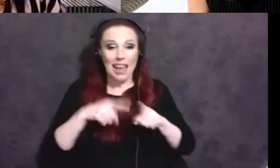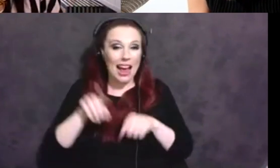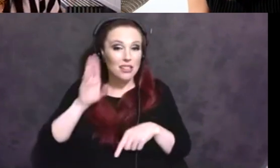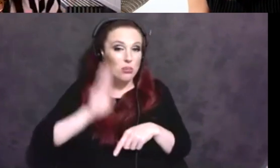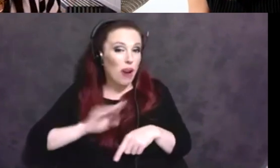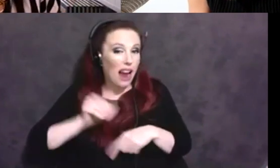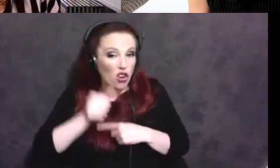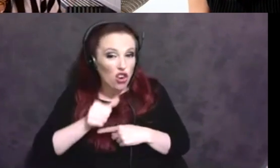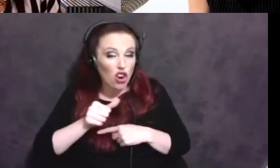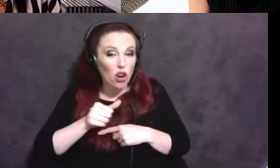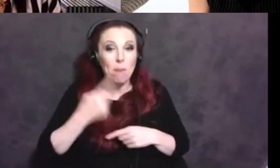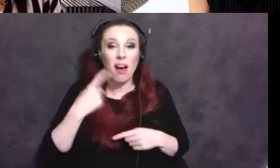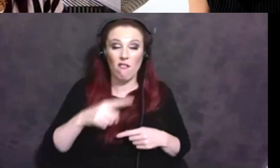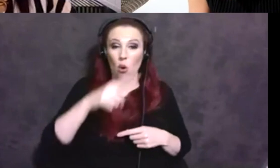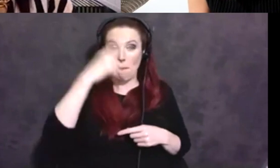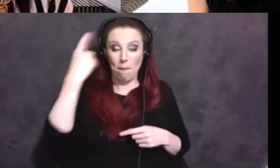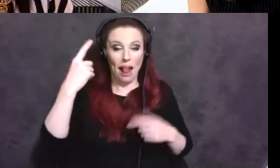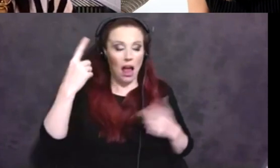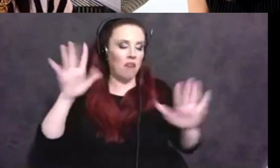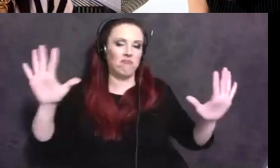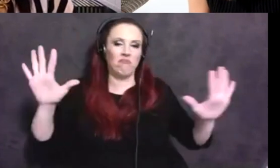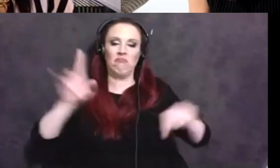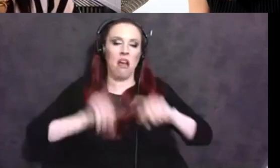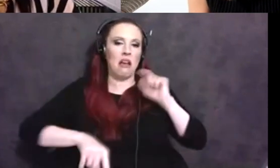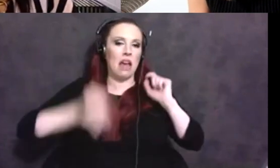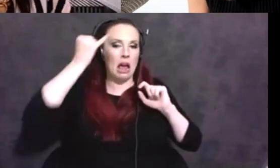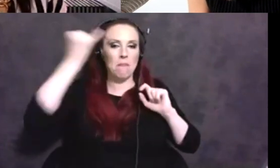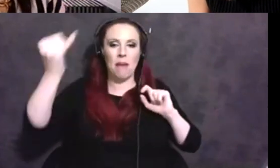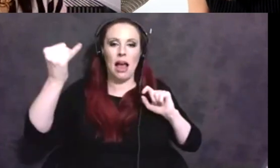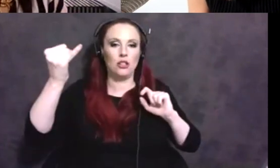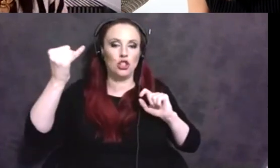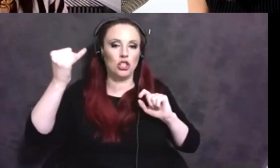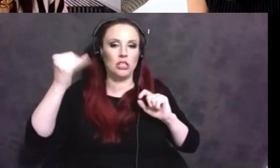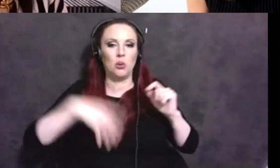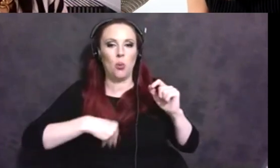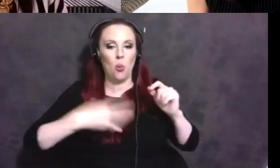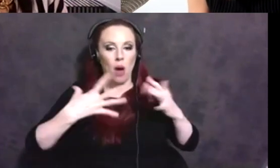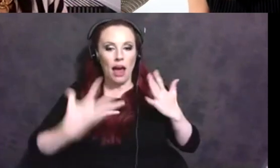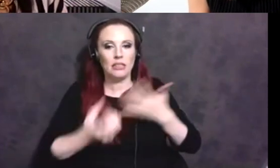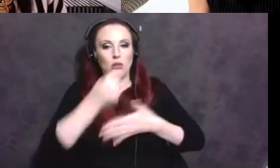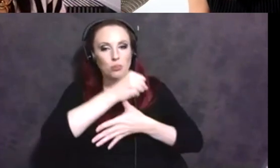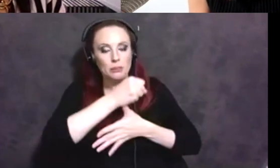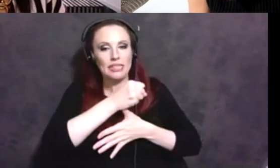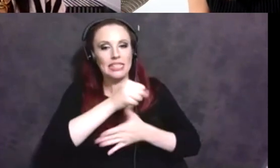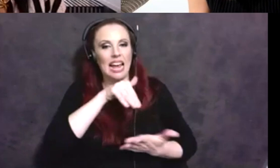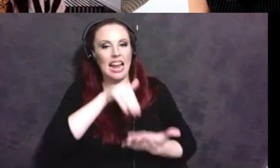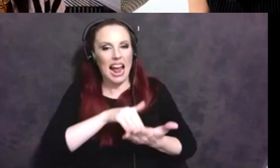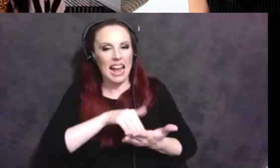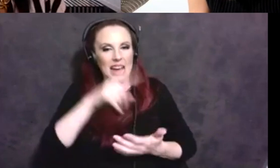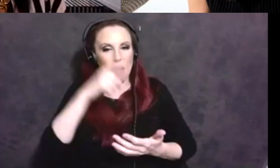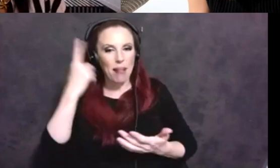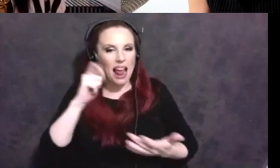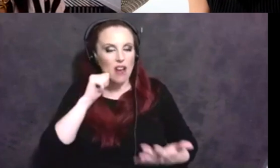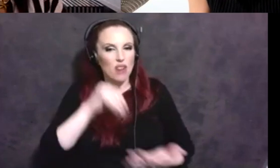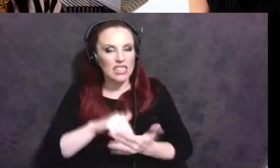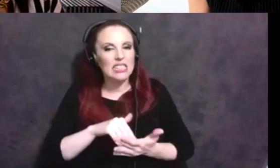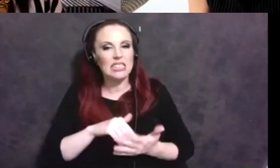week stands out to me as someone of color. I say this as a Brown girl. I can't imagine